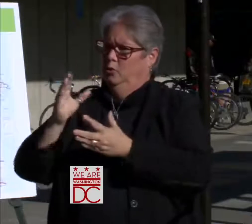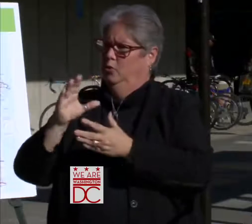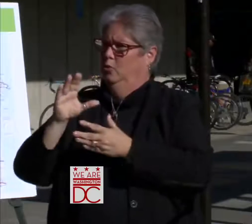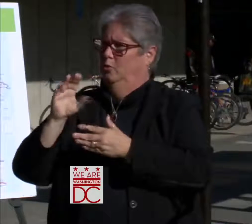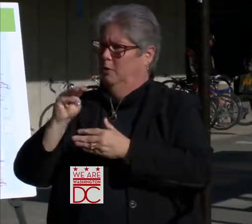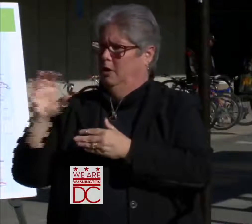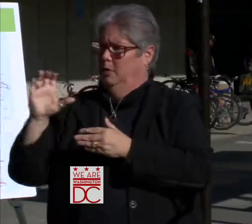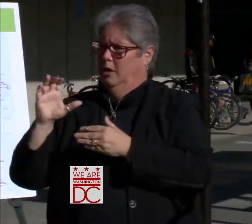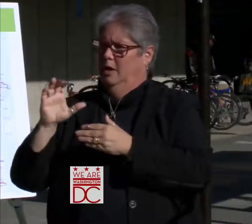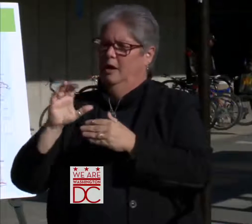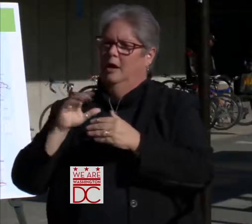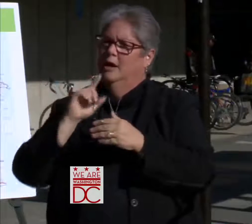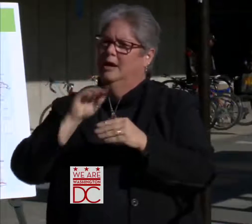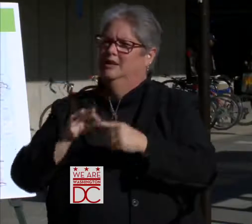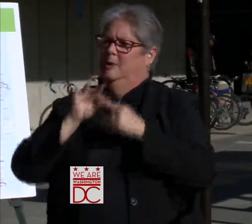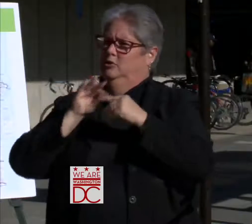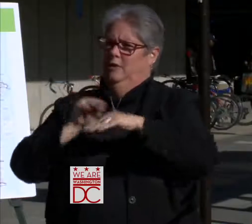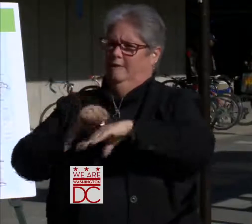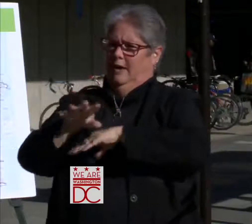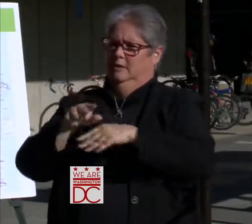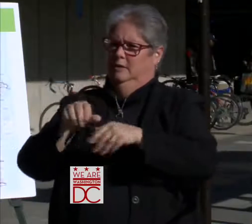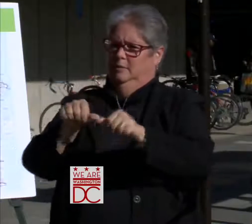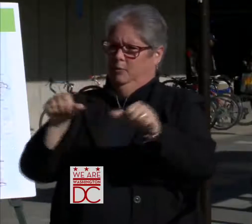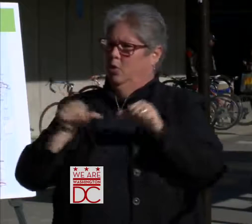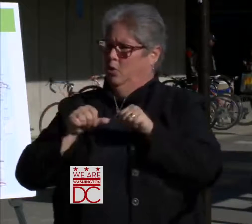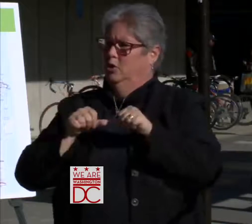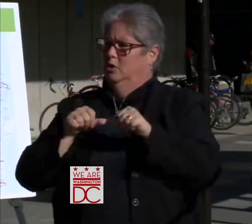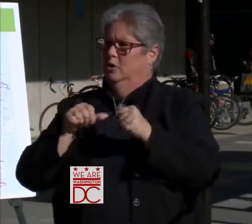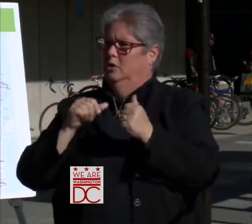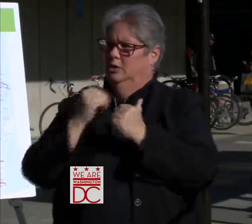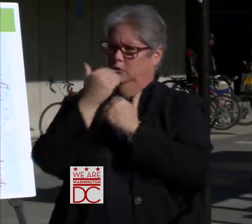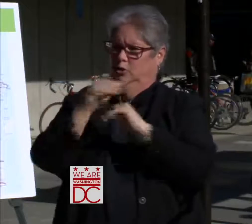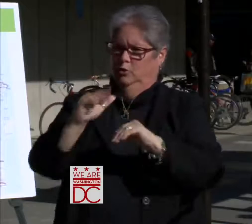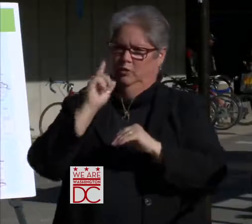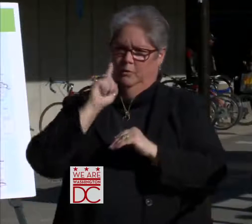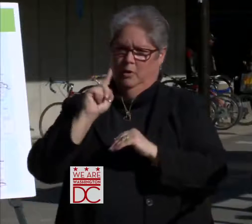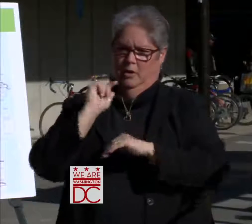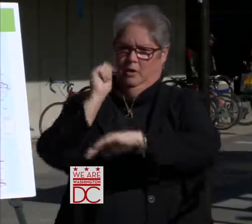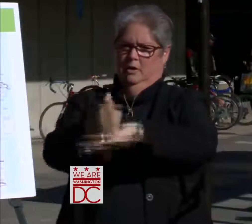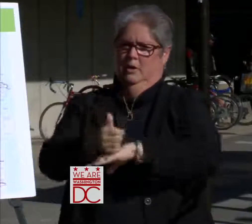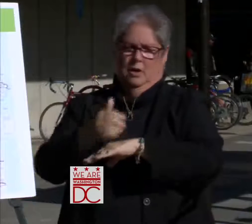AFFECTED CORRIDORS AND RESTRICTION WILL BE PLACED ON